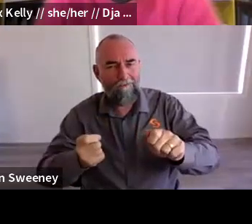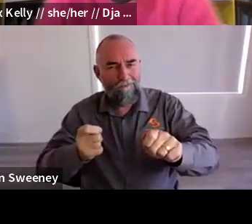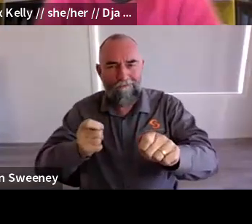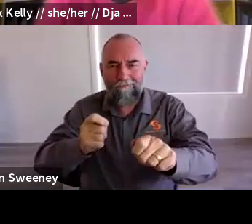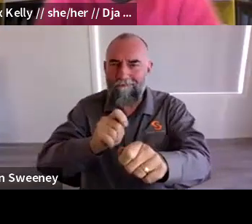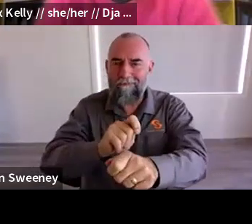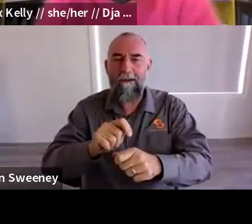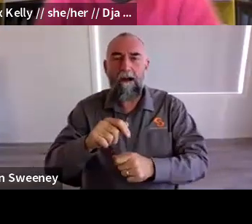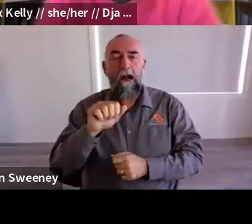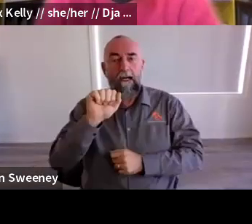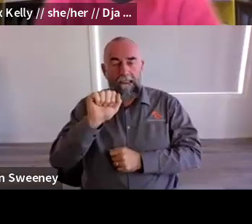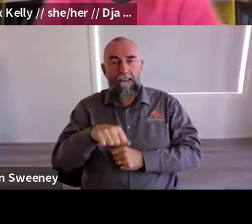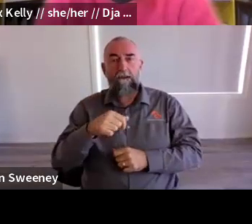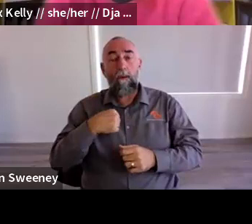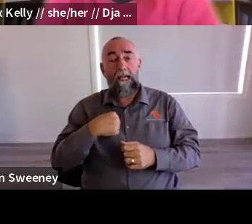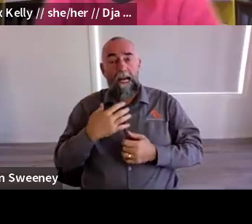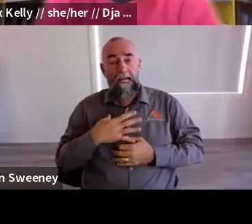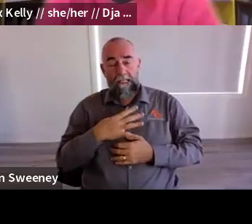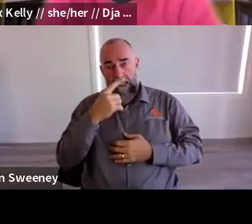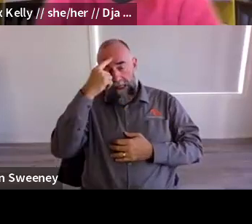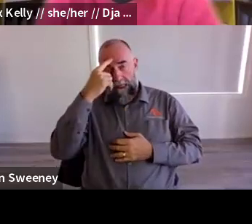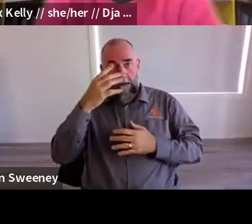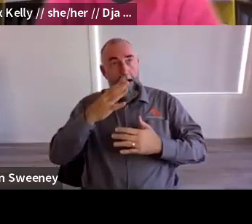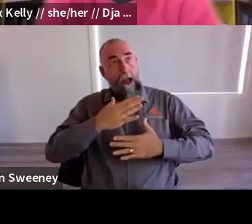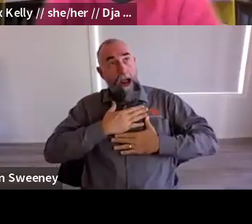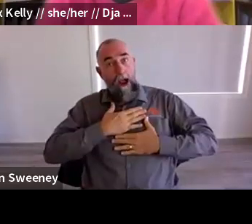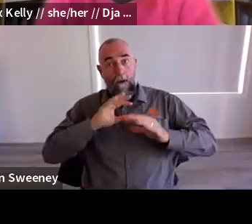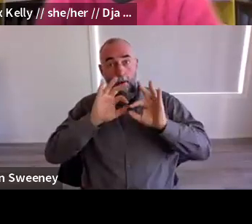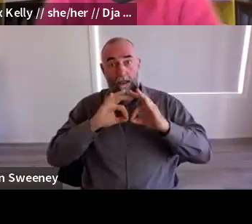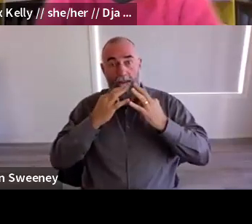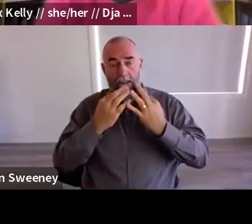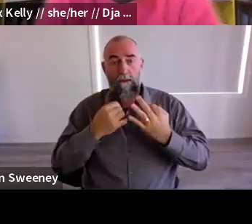organisation that are really looking to make changes, and I think, you know,